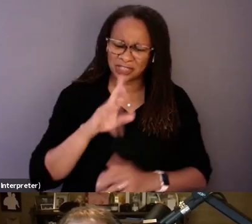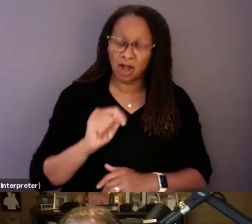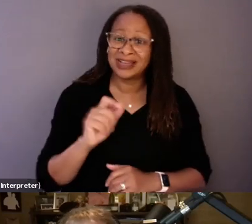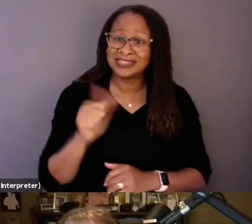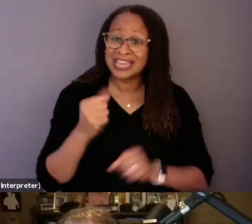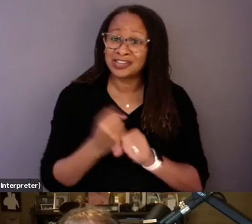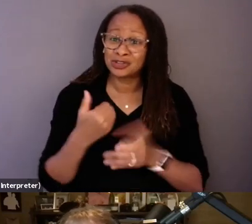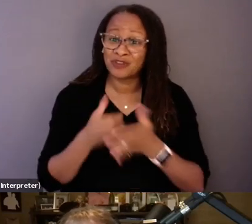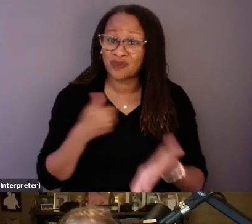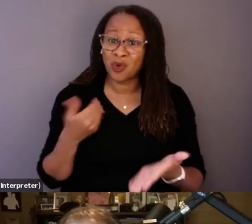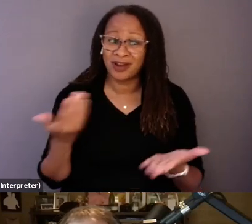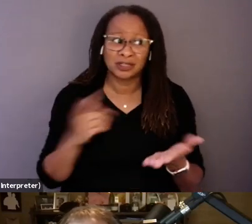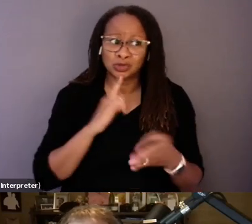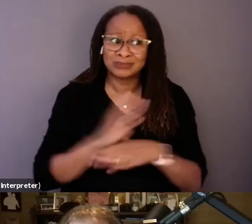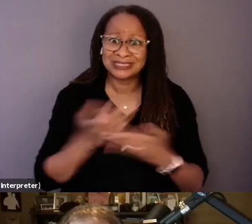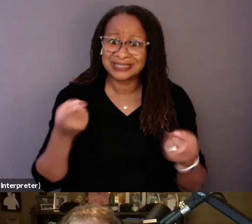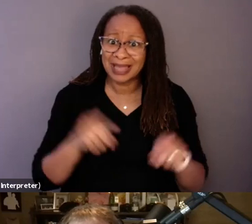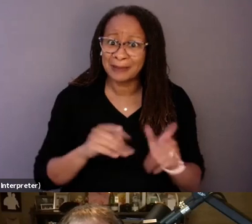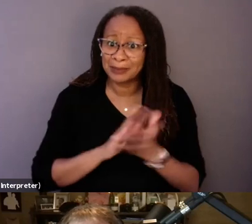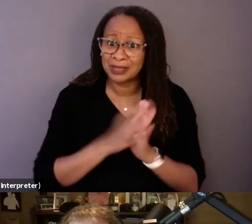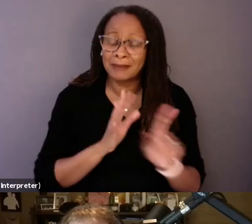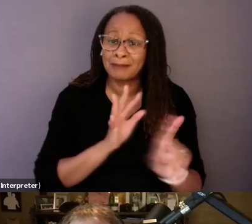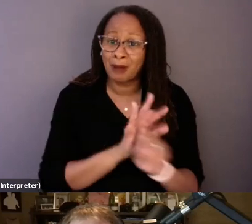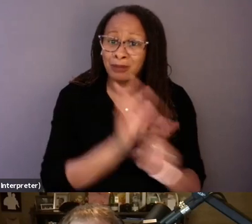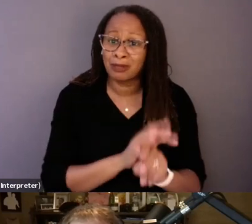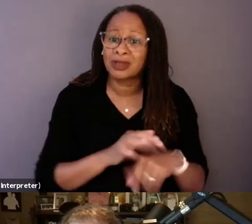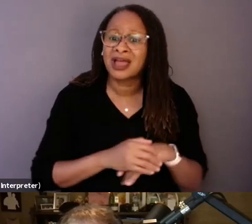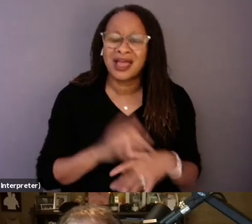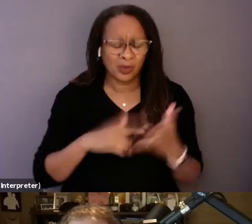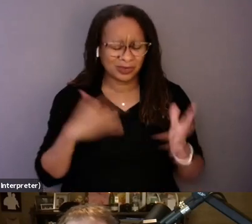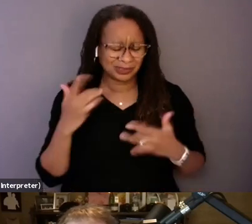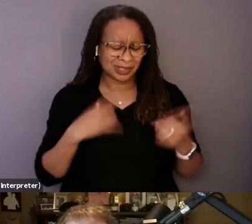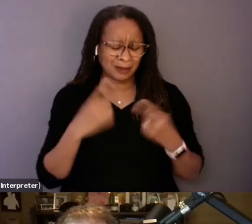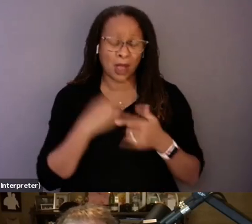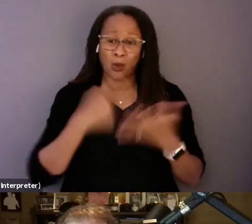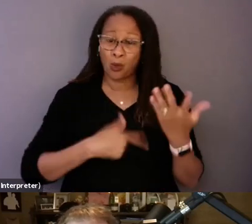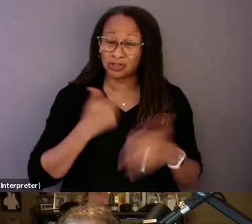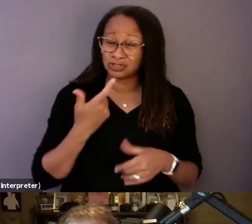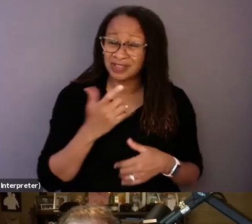And it's part of what's so thrilling about watching the blues brothers and the reason we opened the film